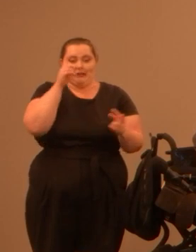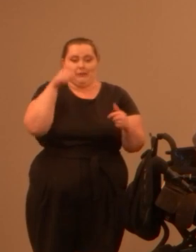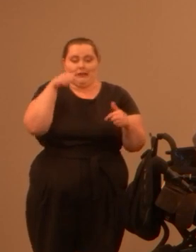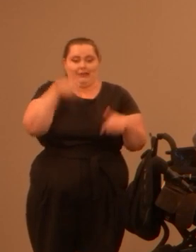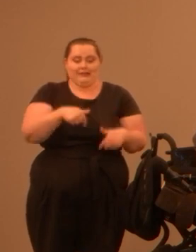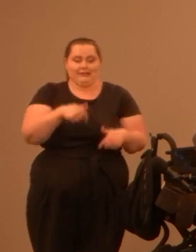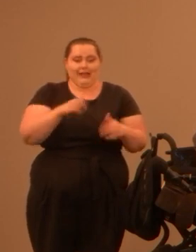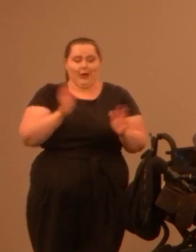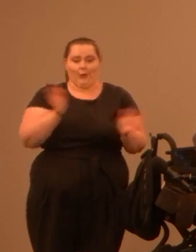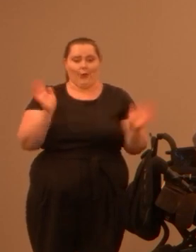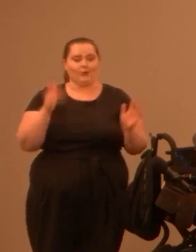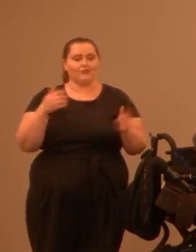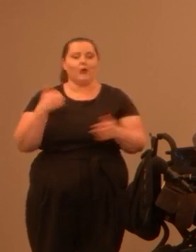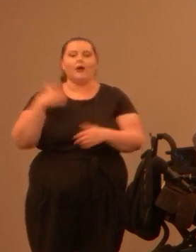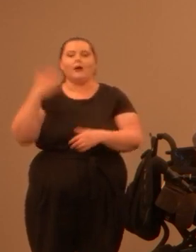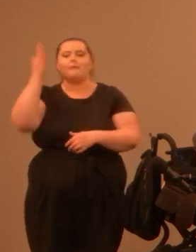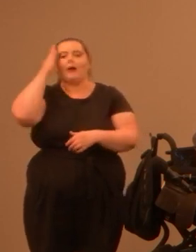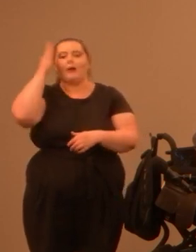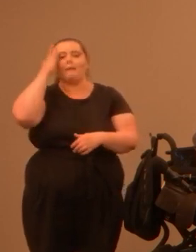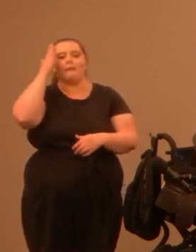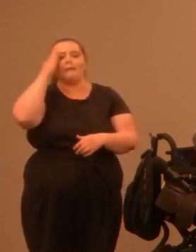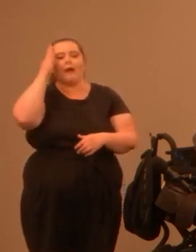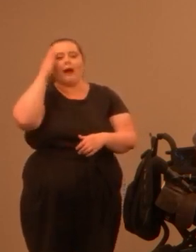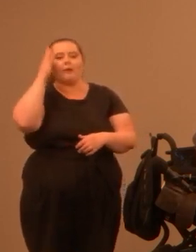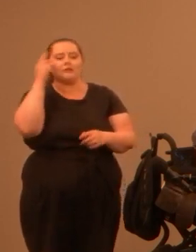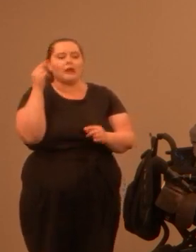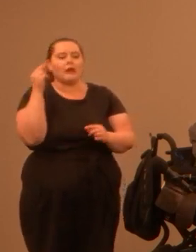Thank you everyone, my mom was eyeing on me indirectly "asking me